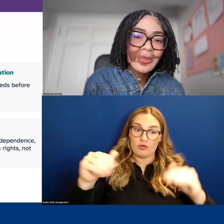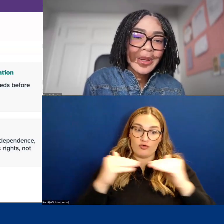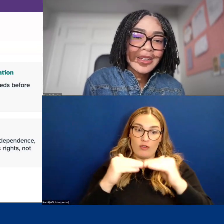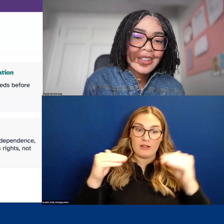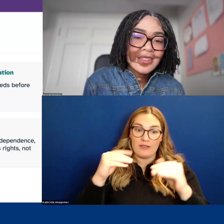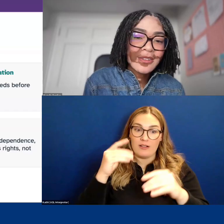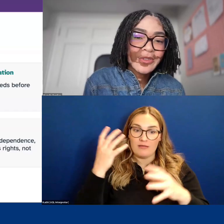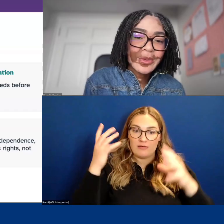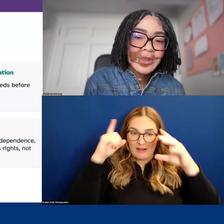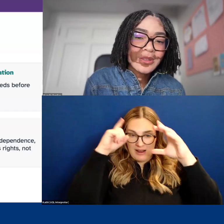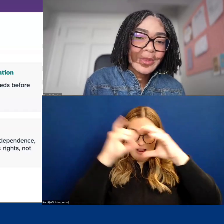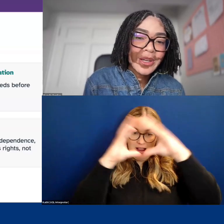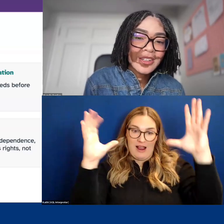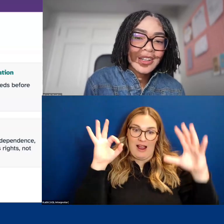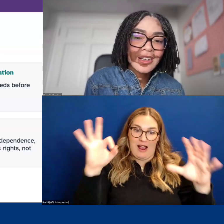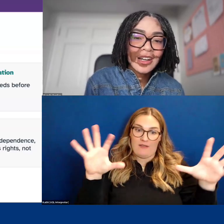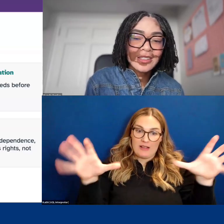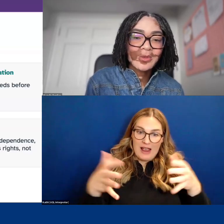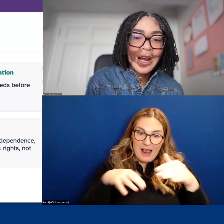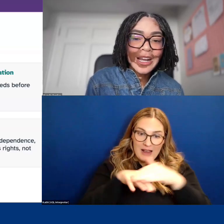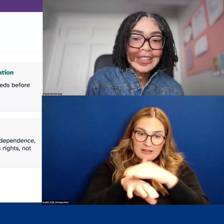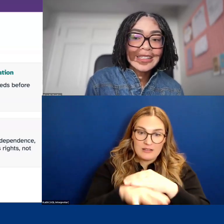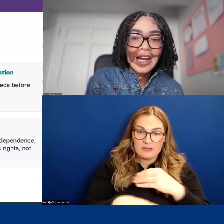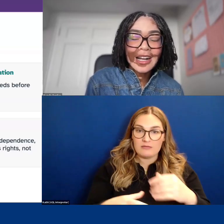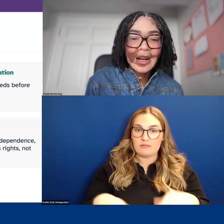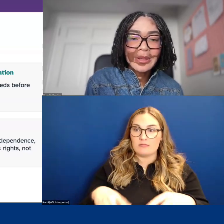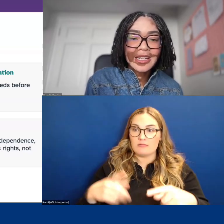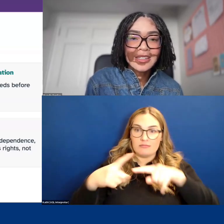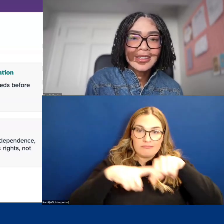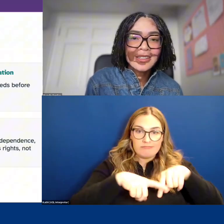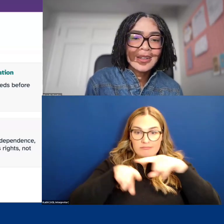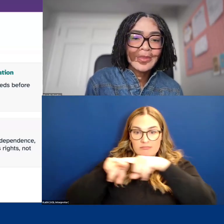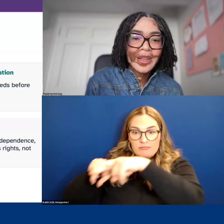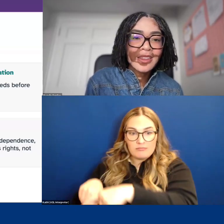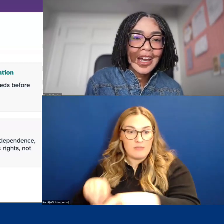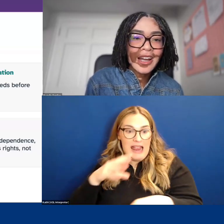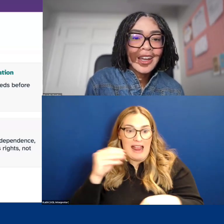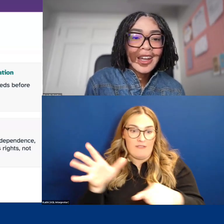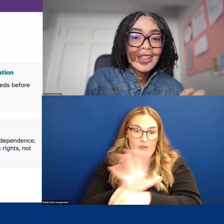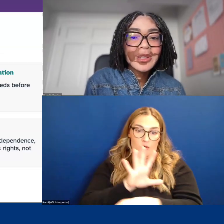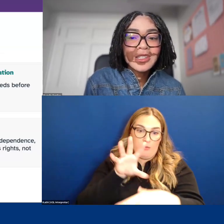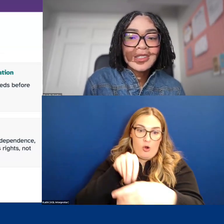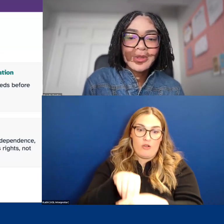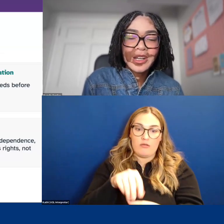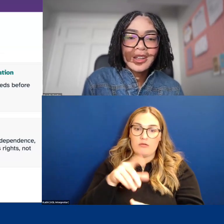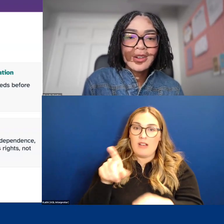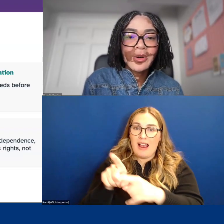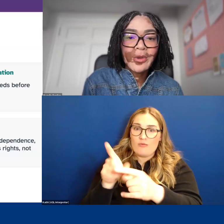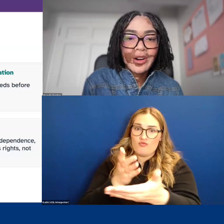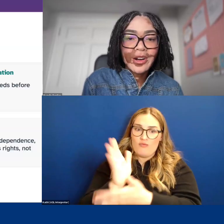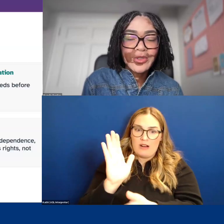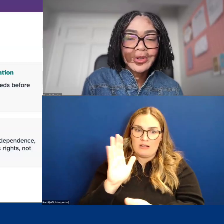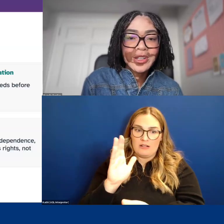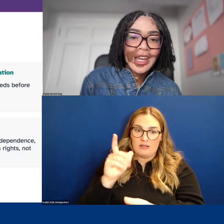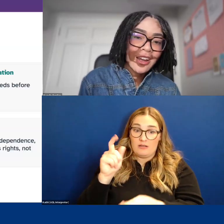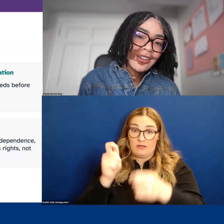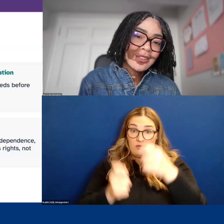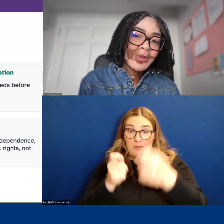interdependence, and full participation as rights, not accommodations, is something that is really situated in the core of doula care. And